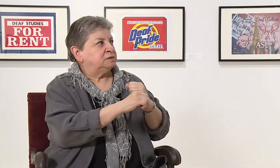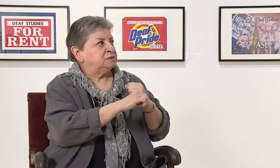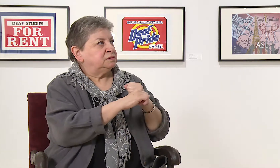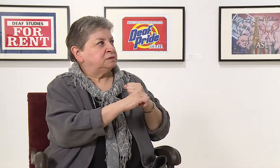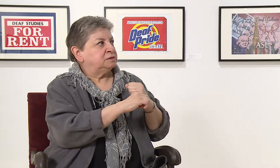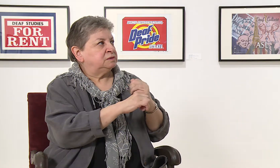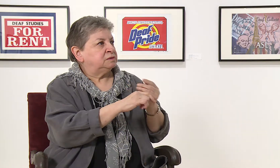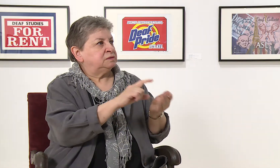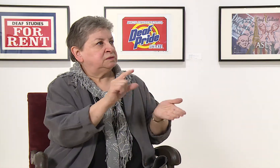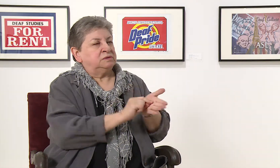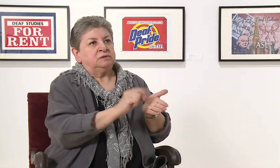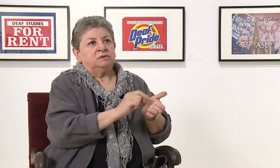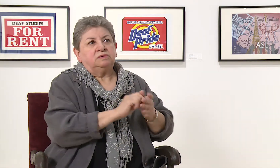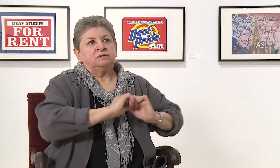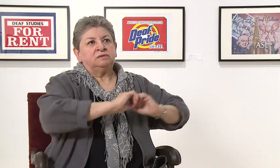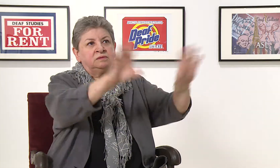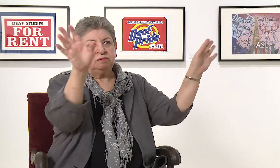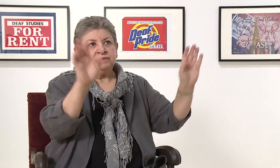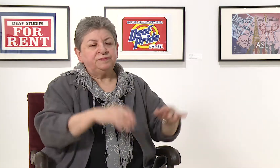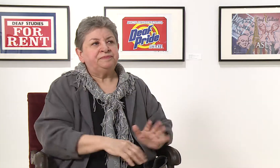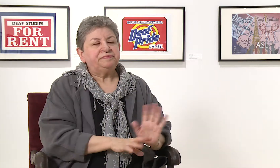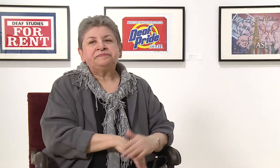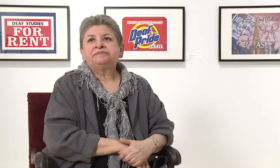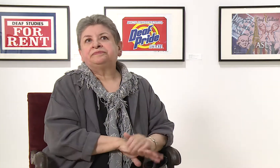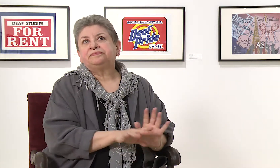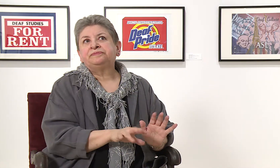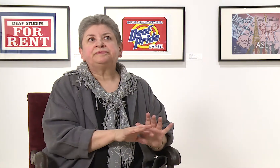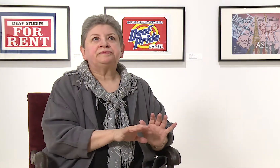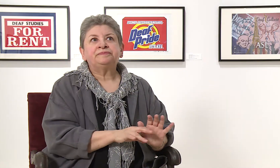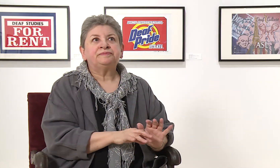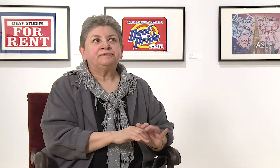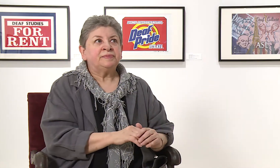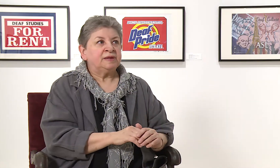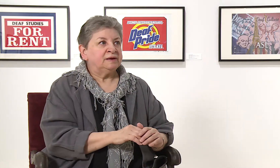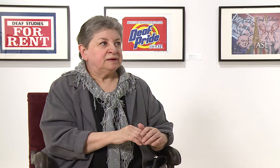The postcard was submitted for publication and it was sent out.